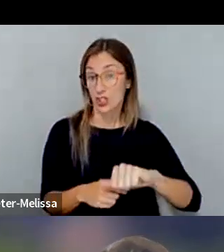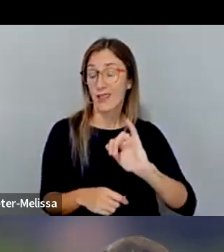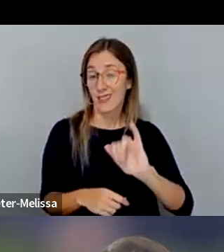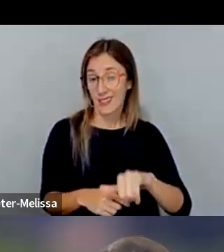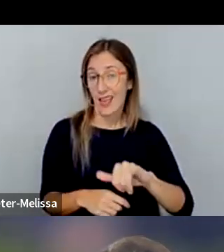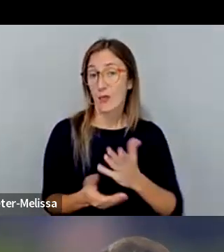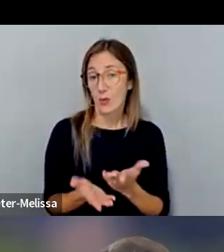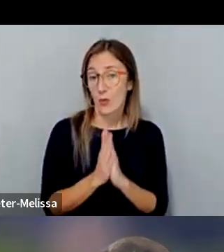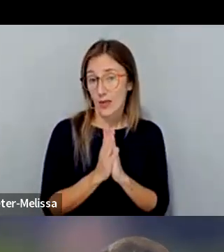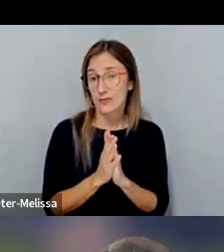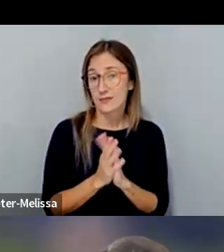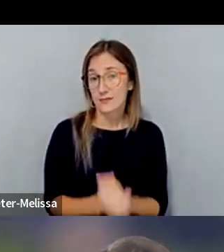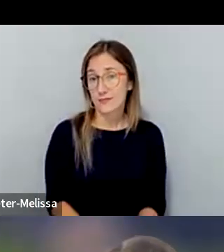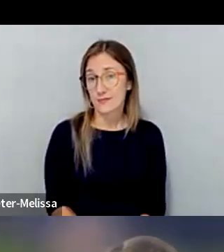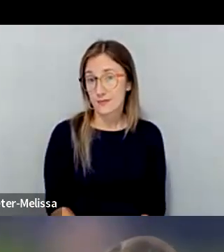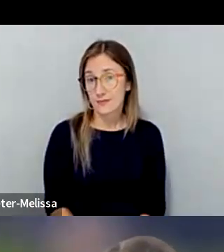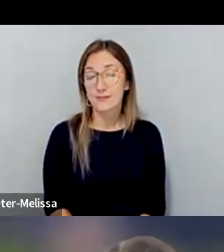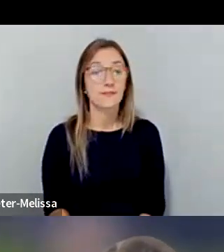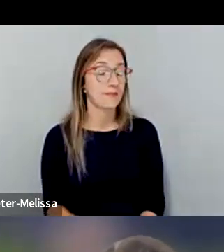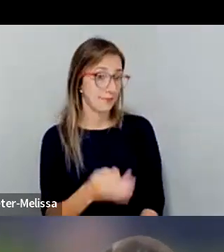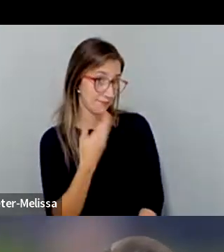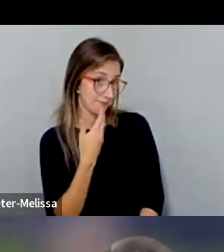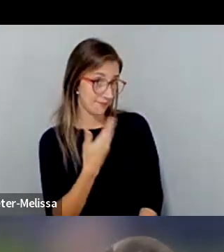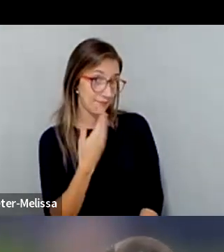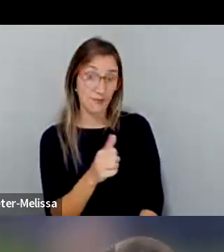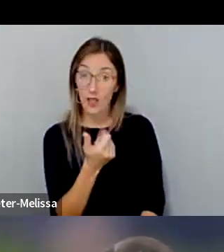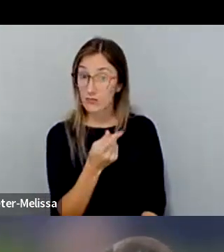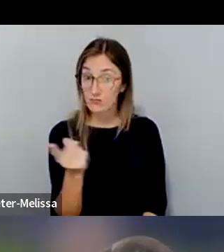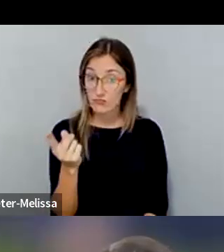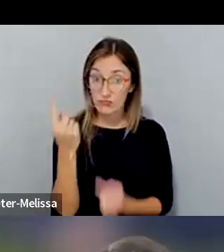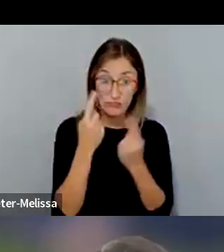would have to be offered by the hospital in order to reject that